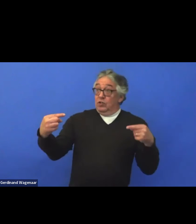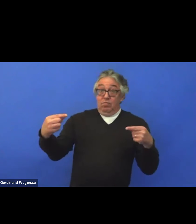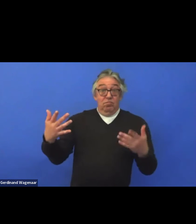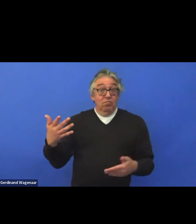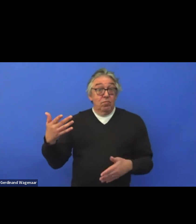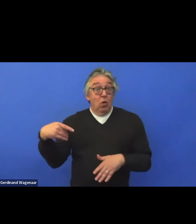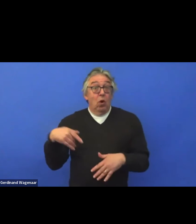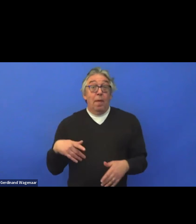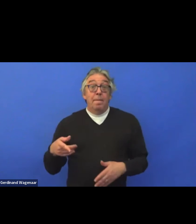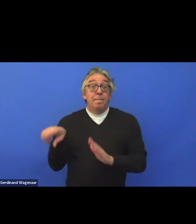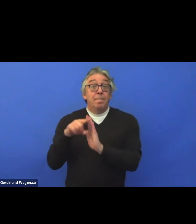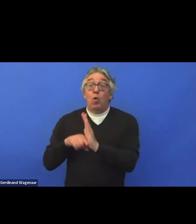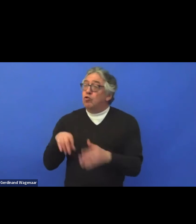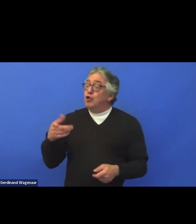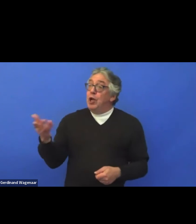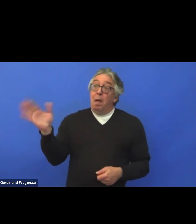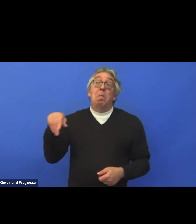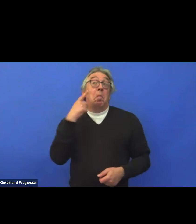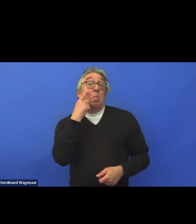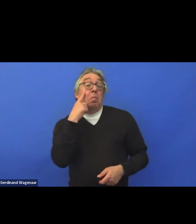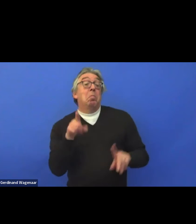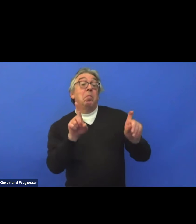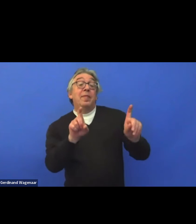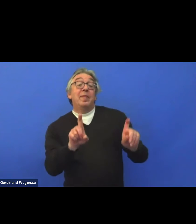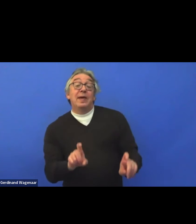And identifying how to improve the policies.